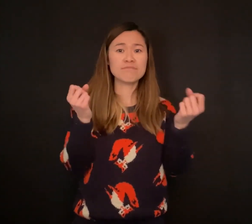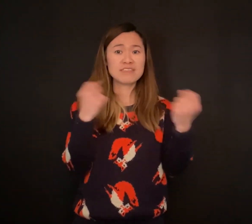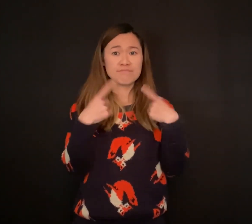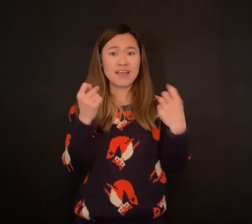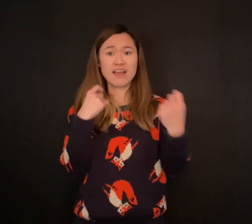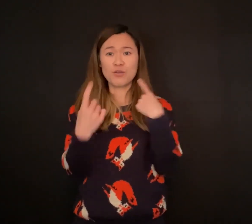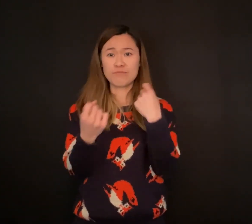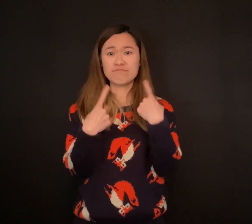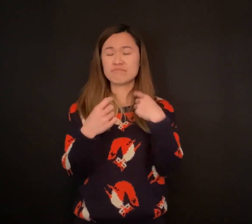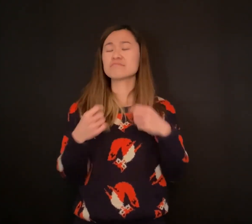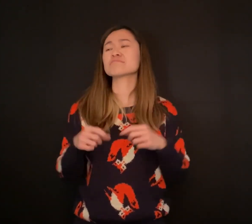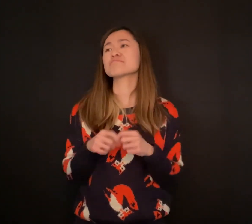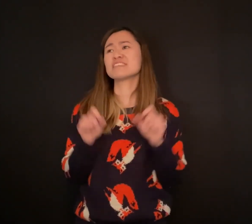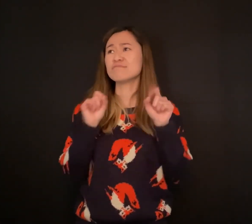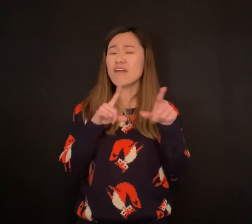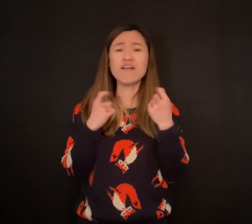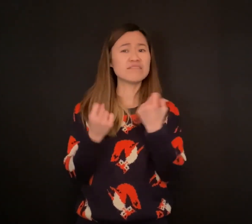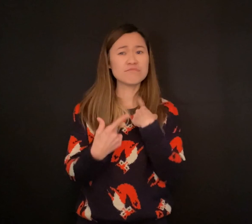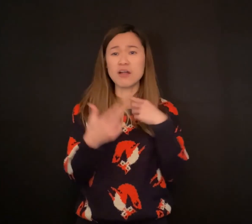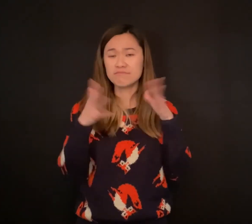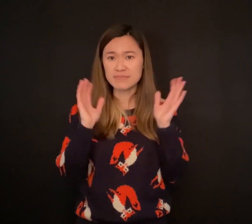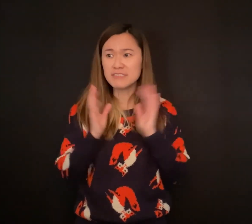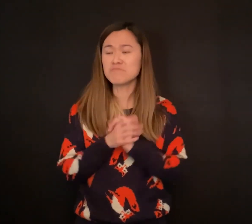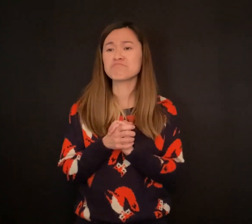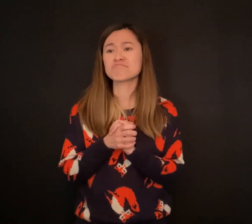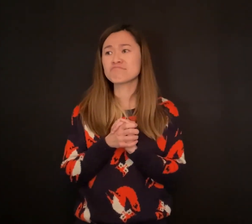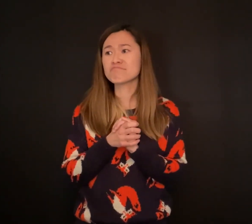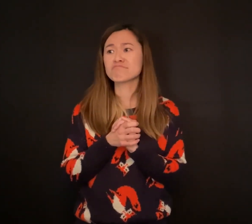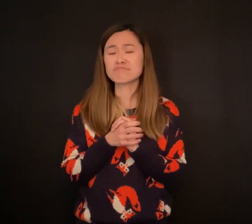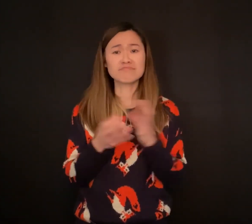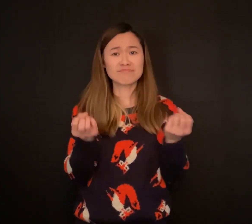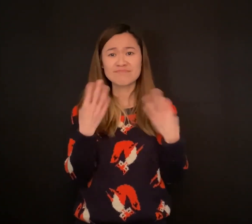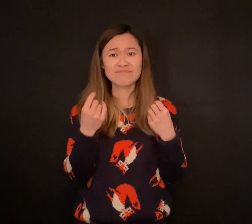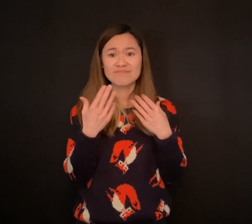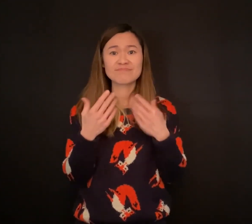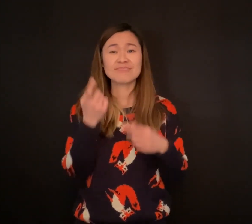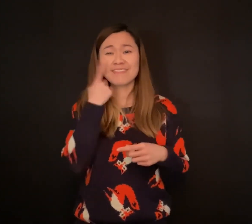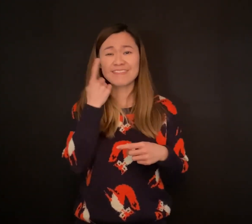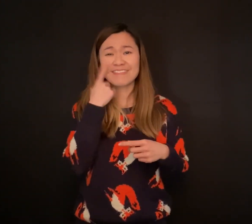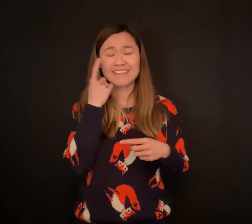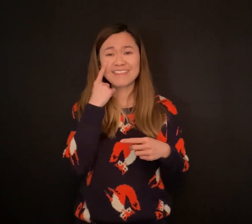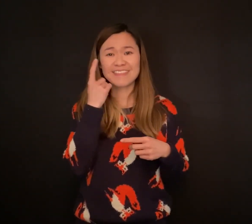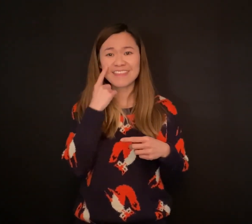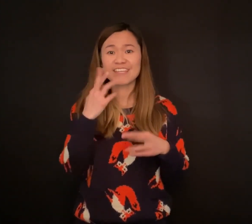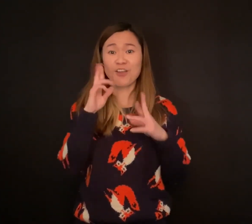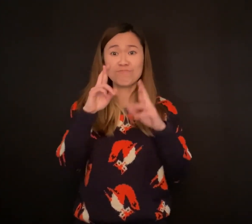Email me. It's up to you. Just have a look.